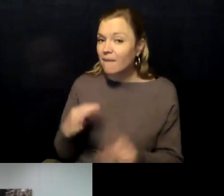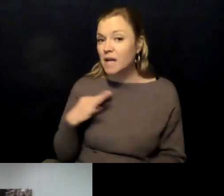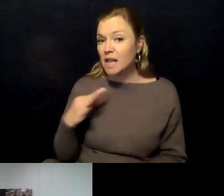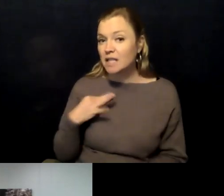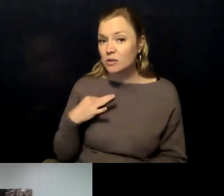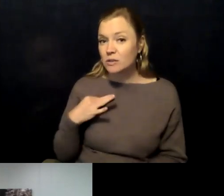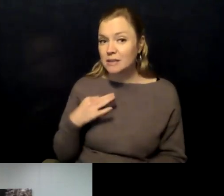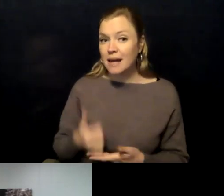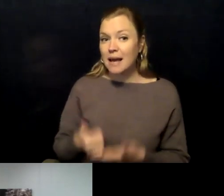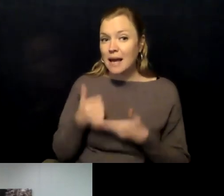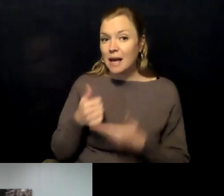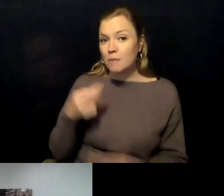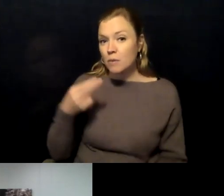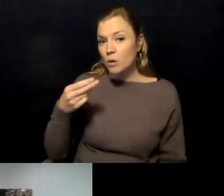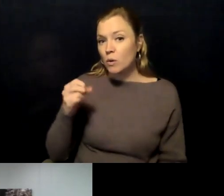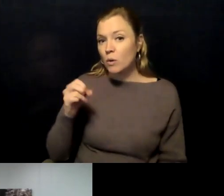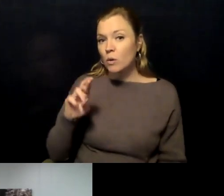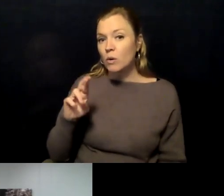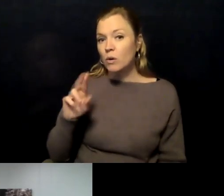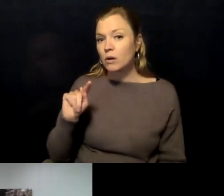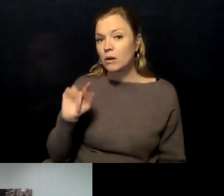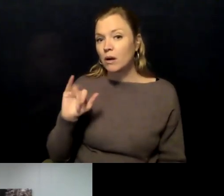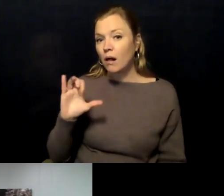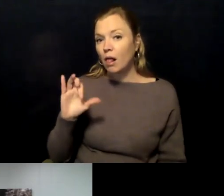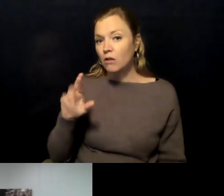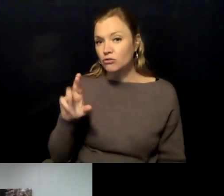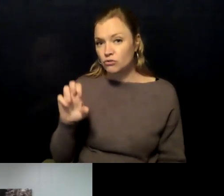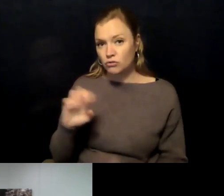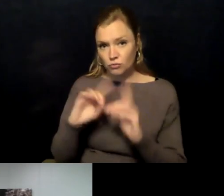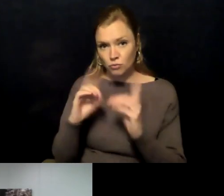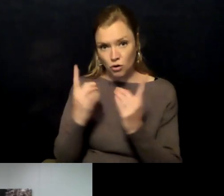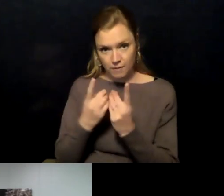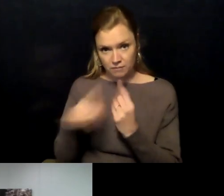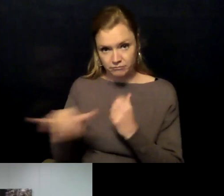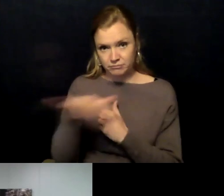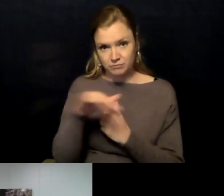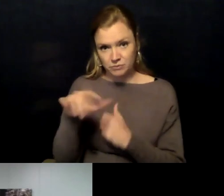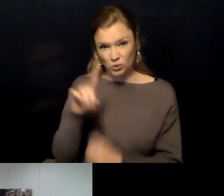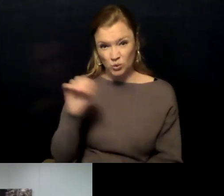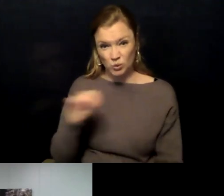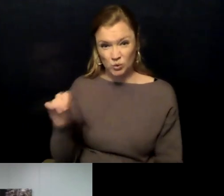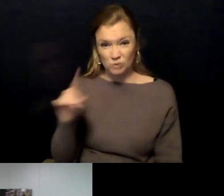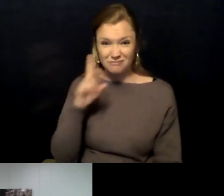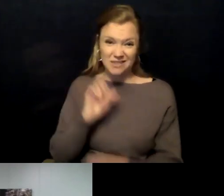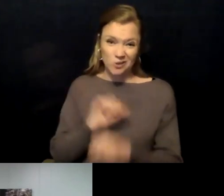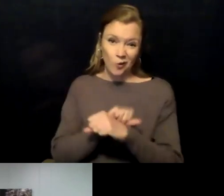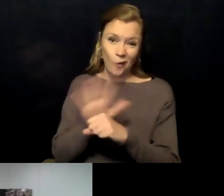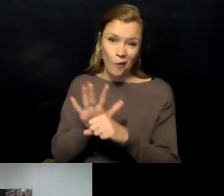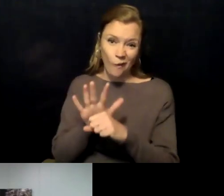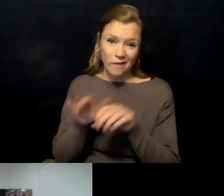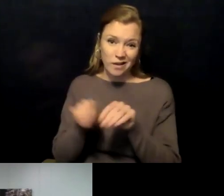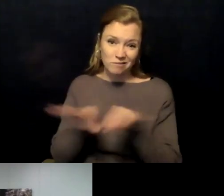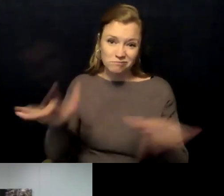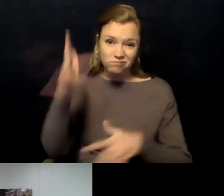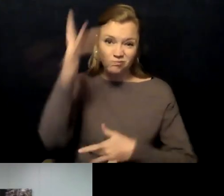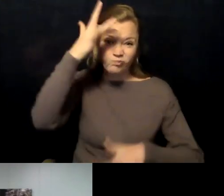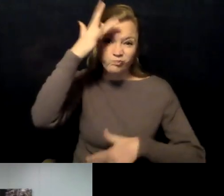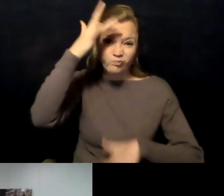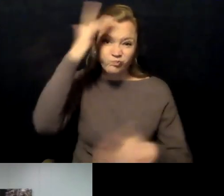department and help with the planting around the Zoo. Due to COVID-19 we are not currently